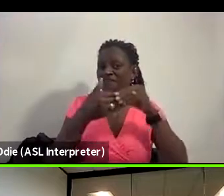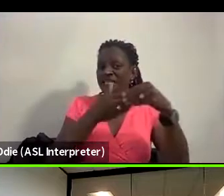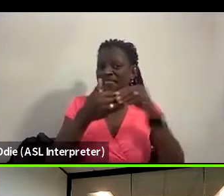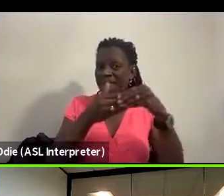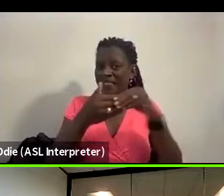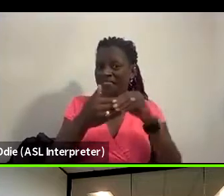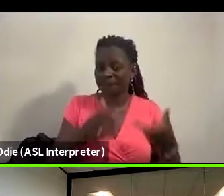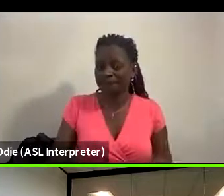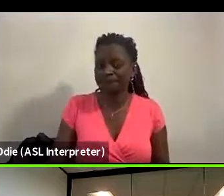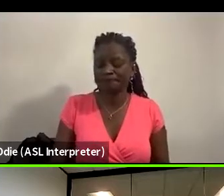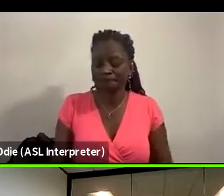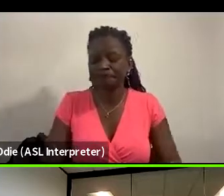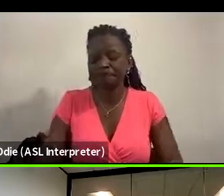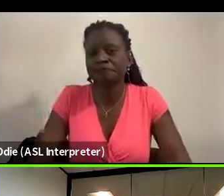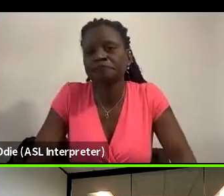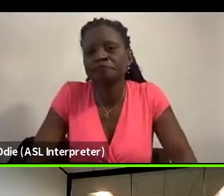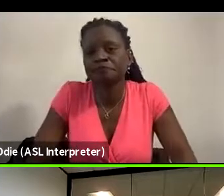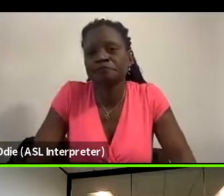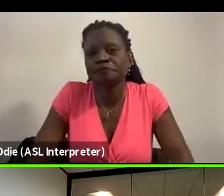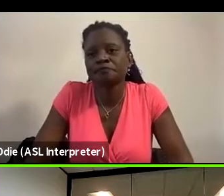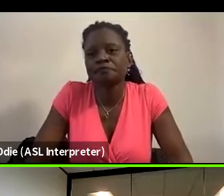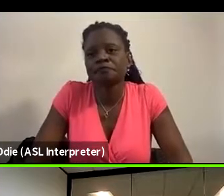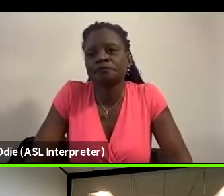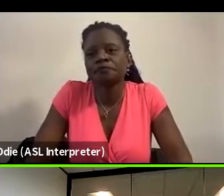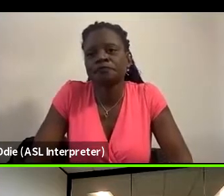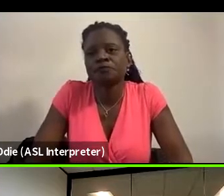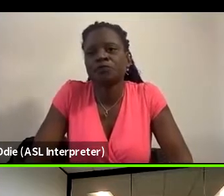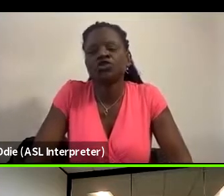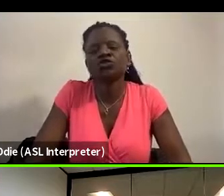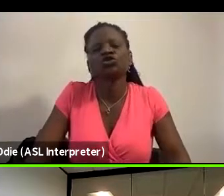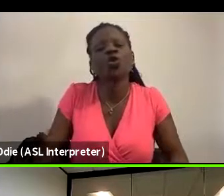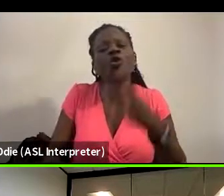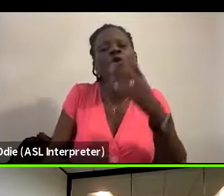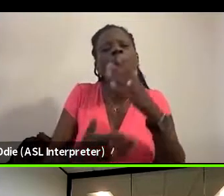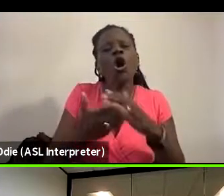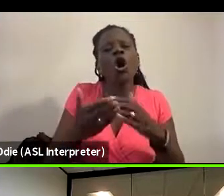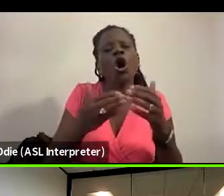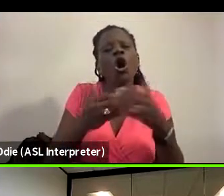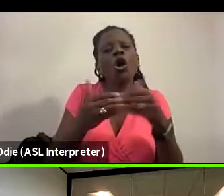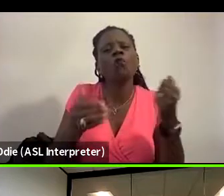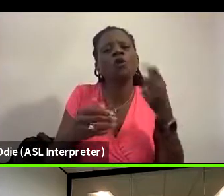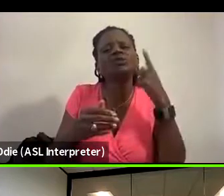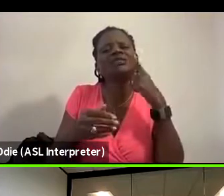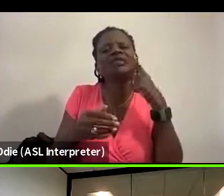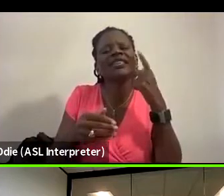Now, in terms of functionality, almost. Think of it this way. There are a number of ways you can set up